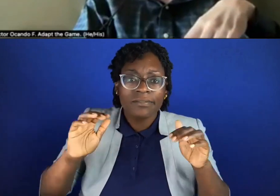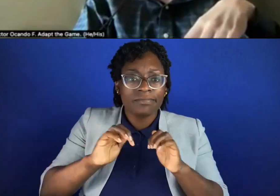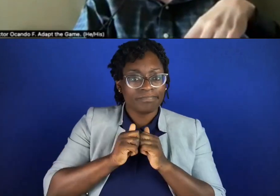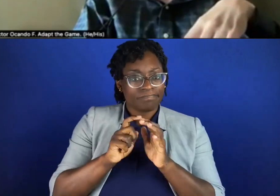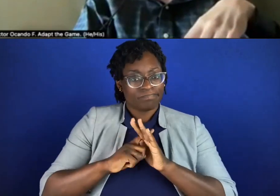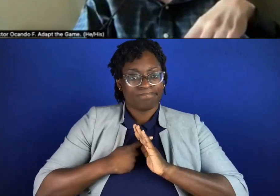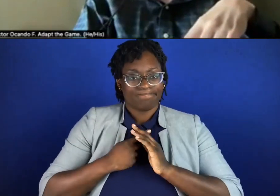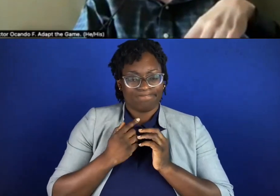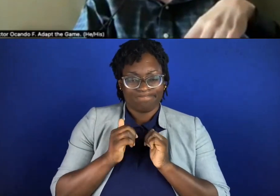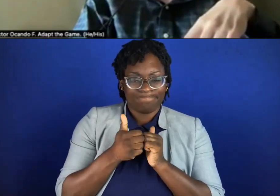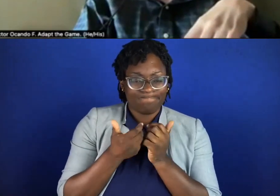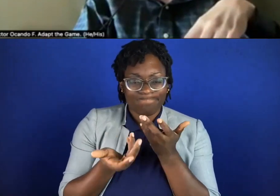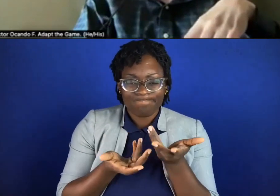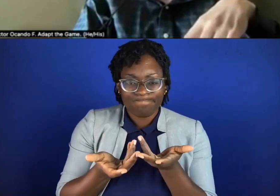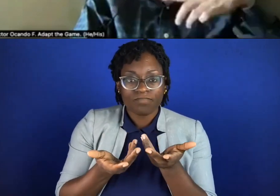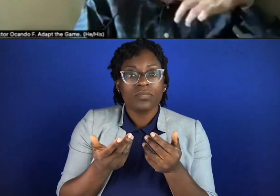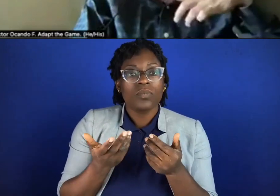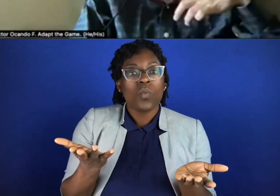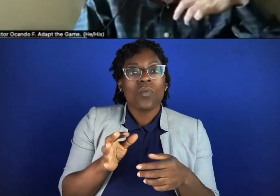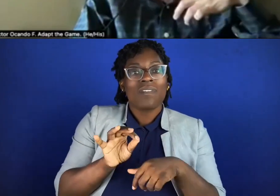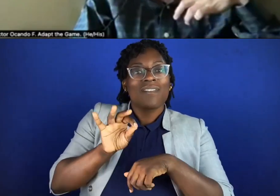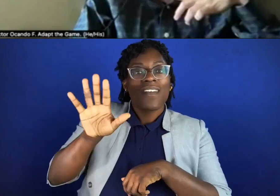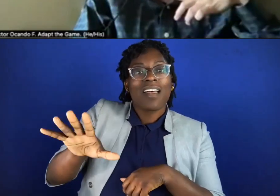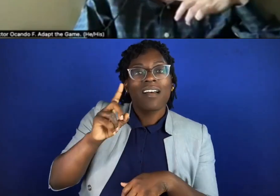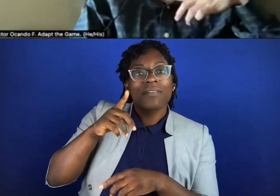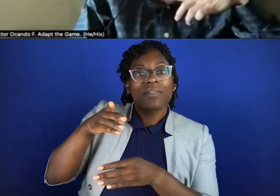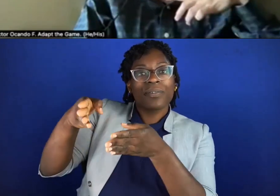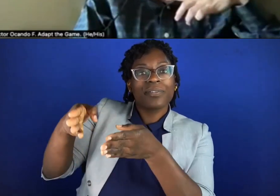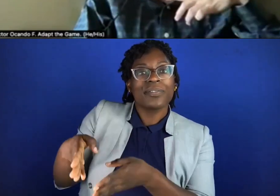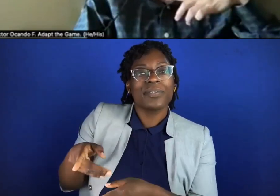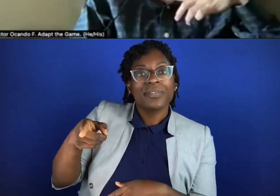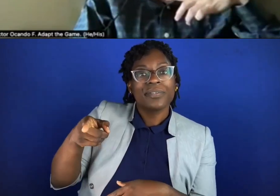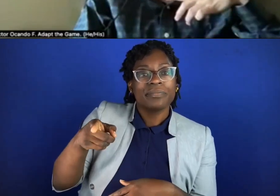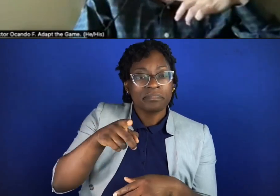Where would you tell them to start and why? Victor, what about you first.